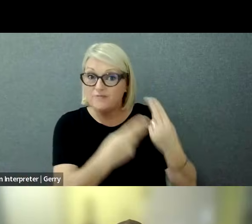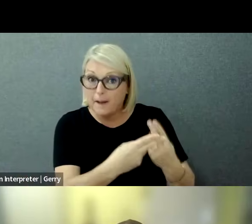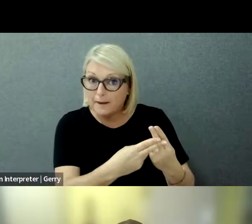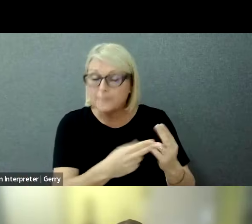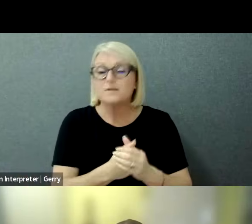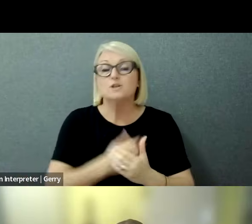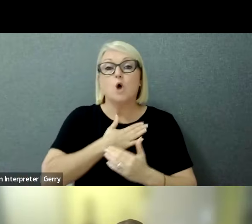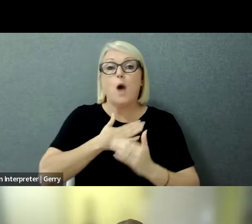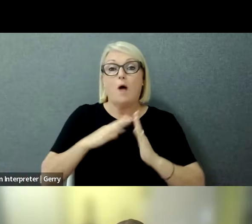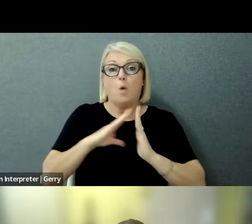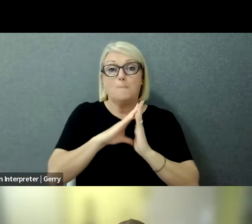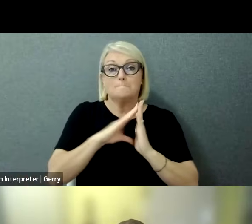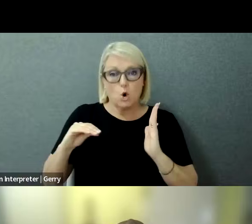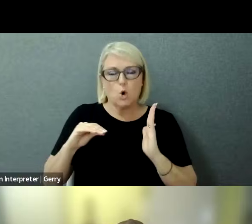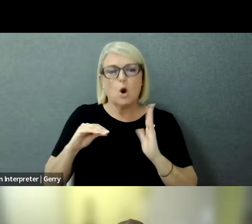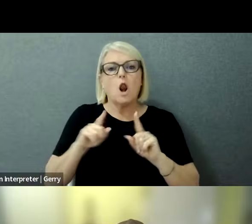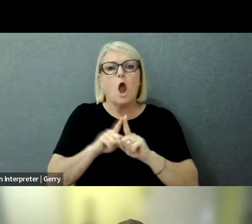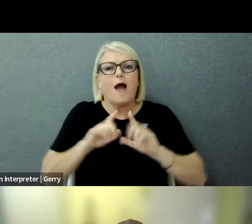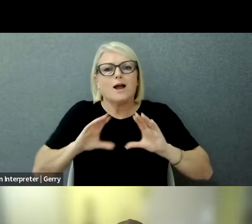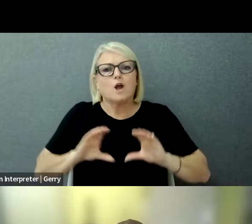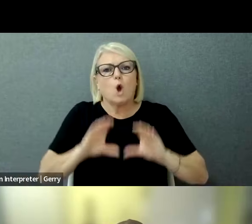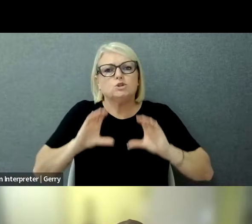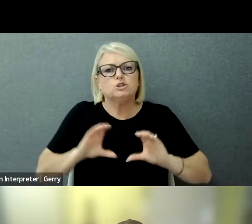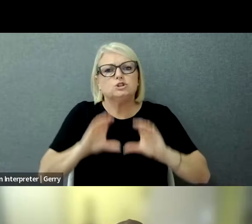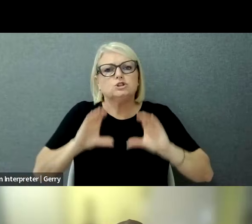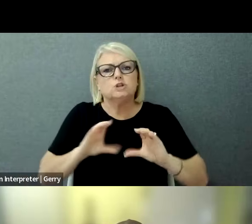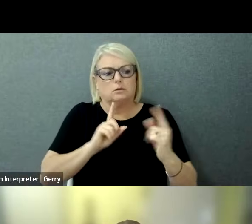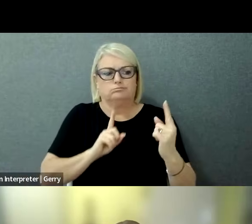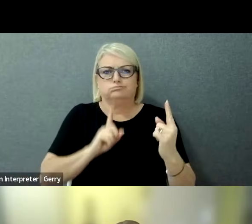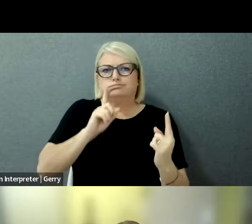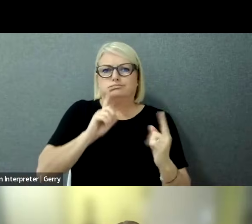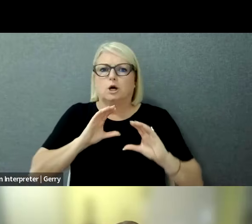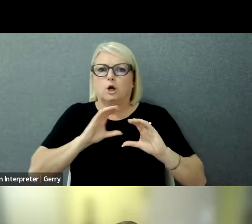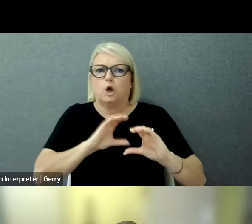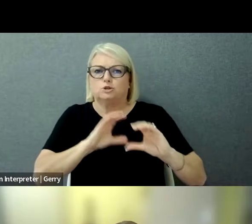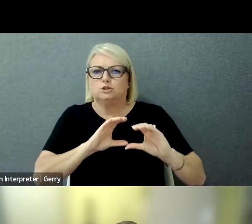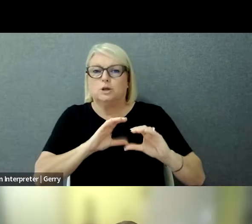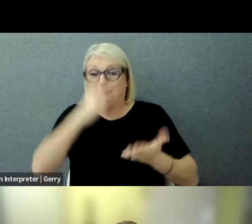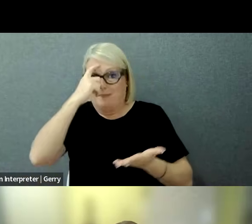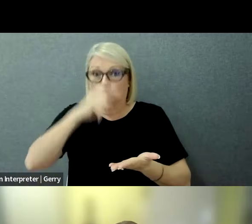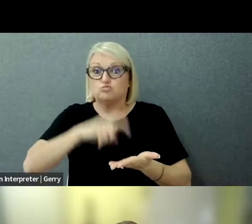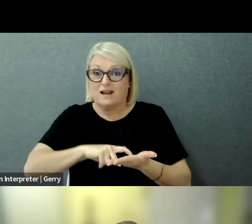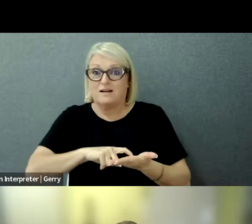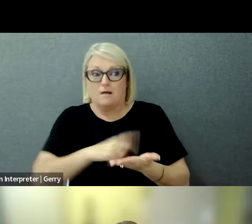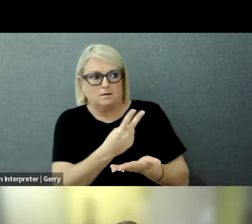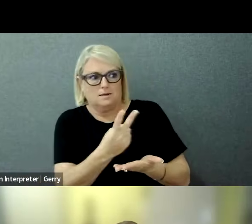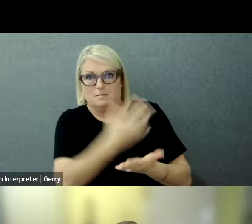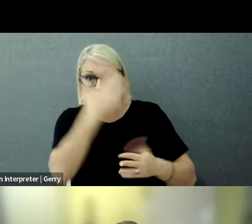was very much a coaching model. So recognising that care-givers know their children and they're